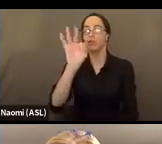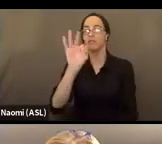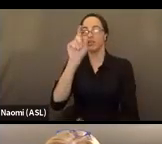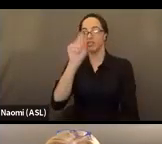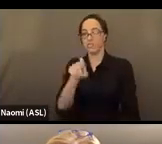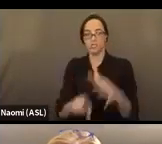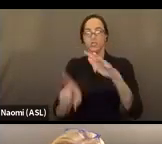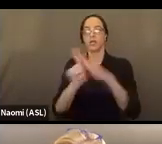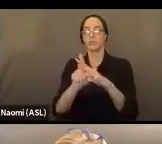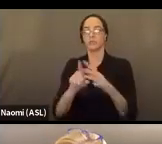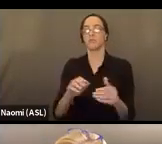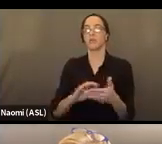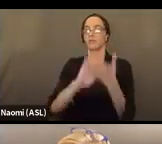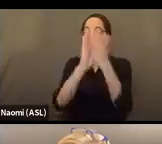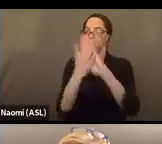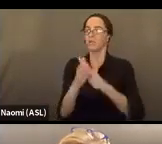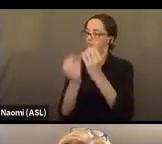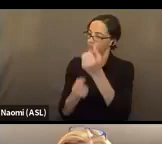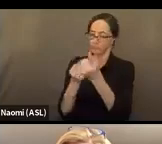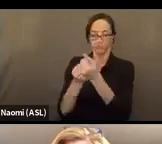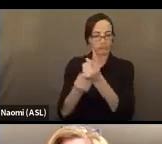that's it i'm open to any questions somebody may have